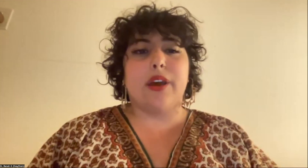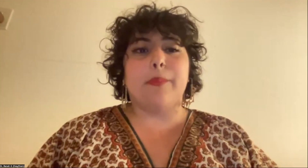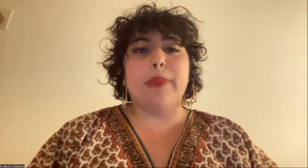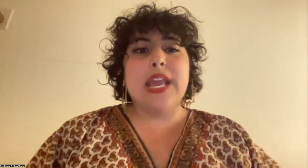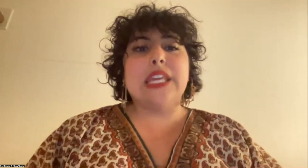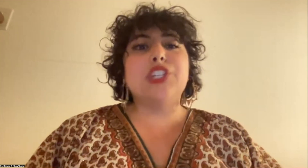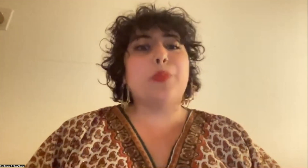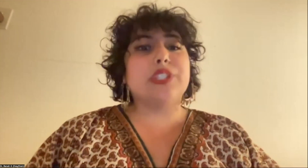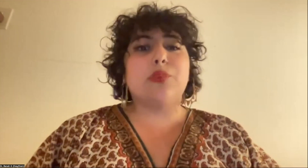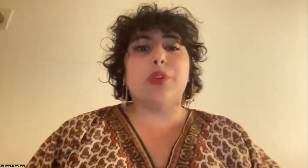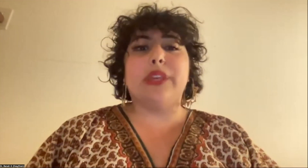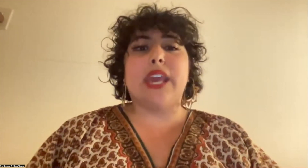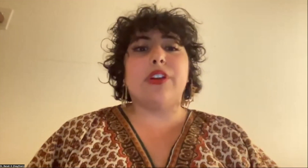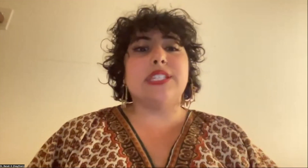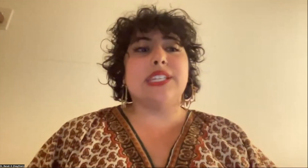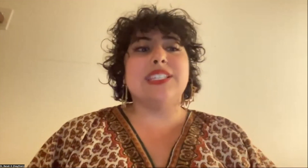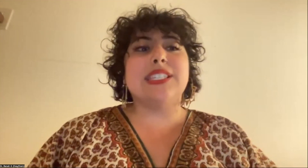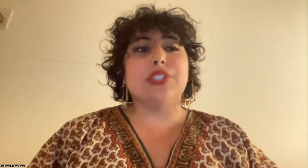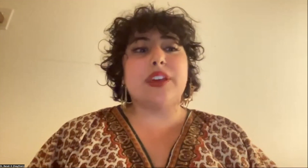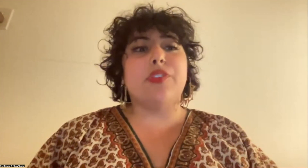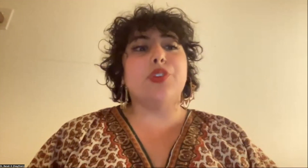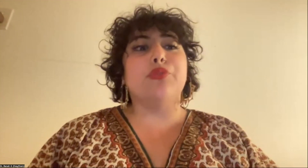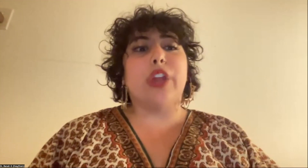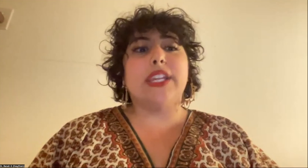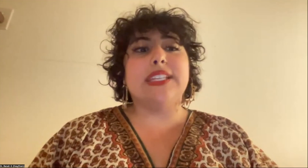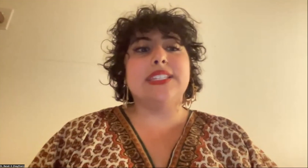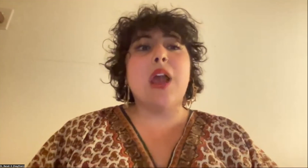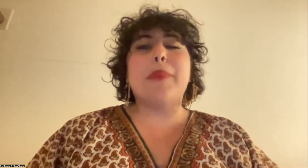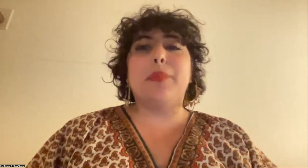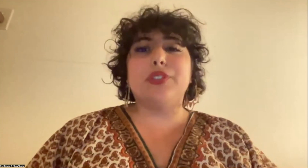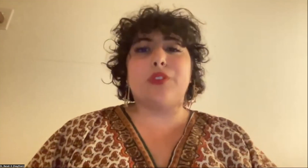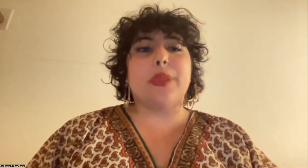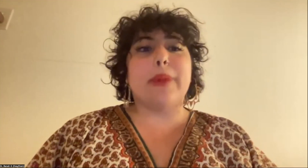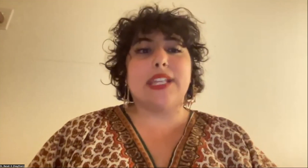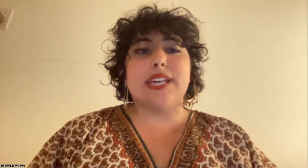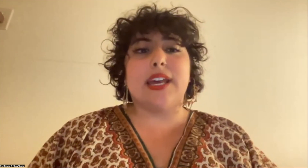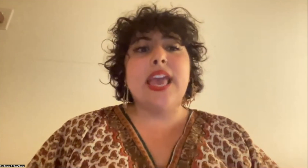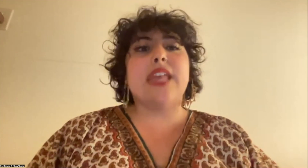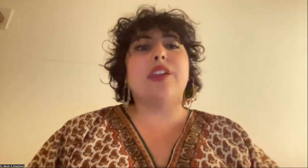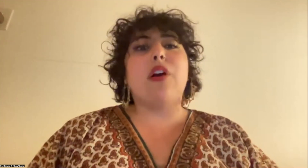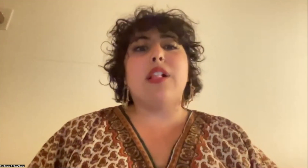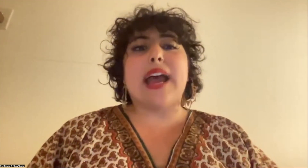gum, each person will be guaranteed silt of the Euphrates, pebbles from the Barada, and an all